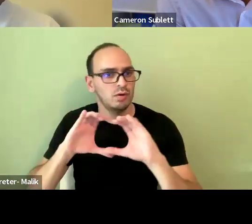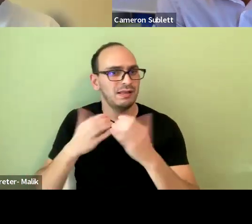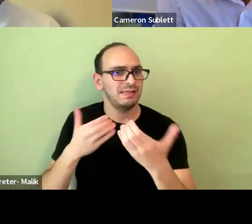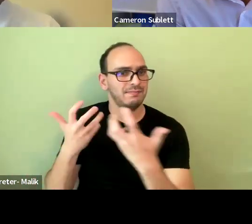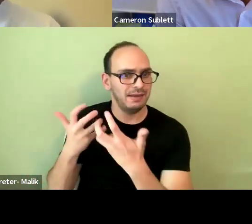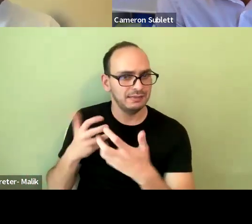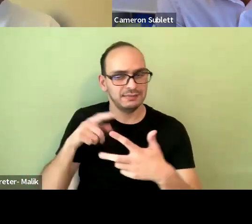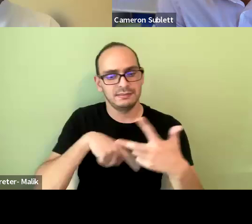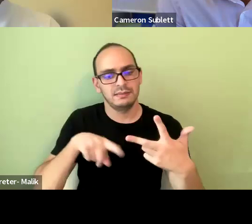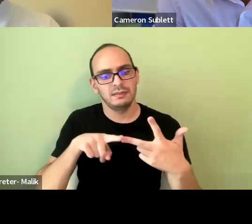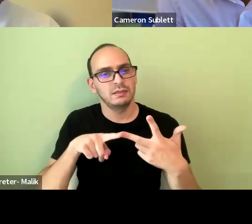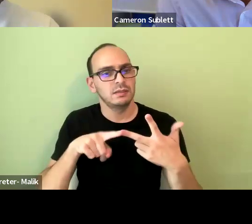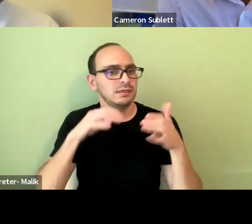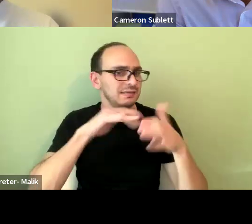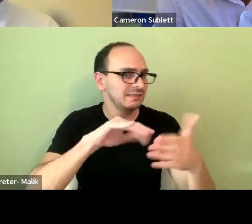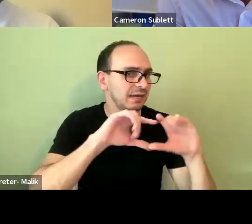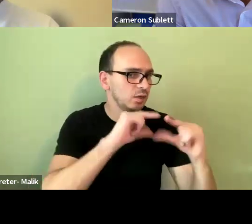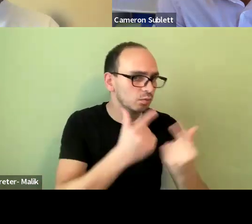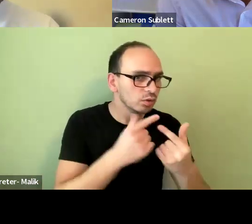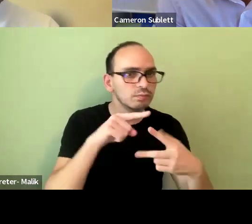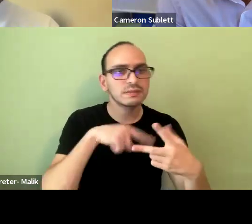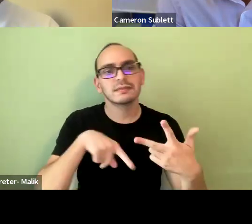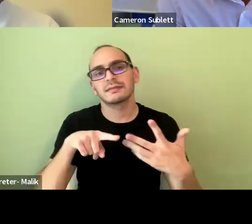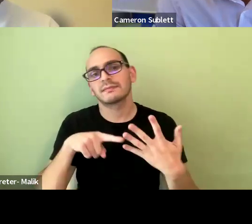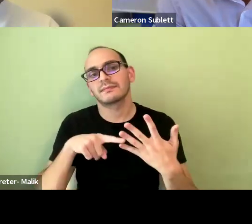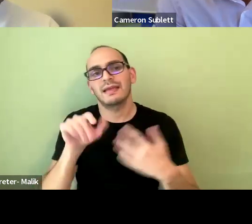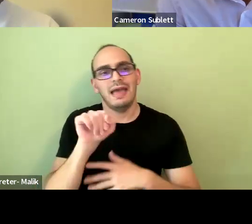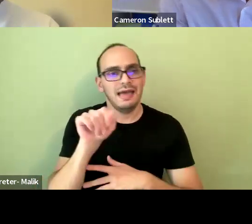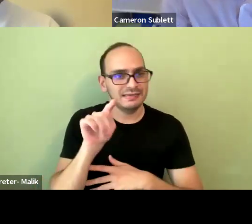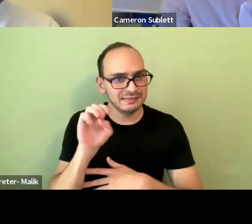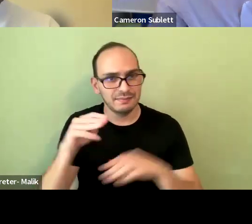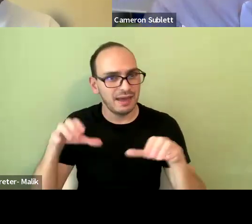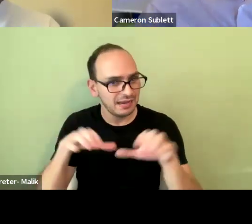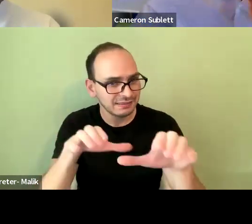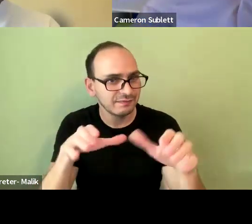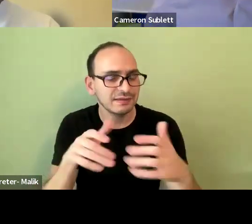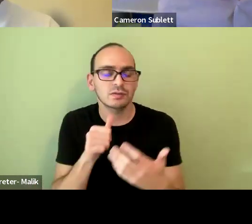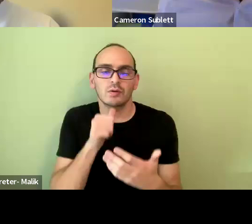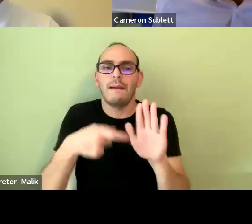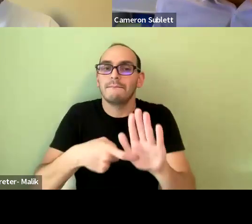more time for study groups, more time for the S-STEM activities which are not mandatory course.